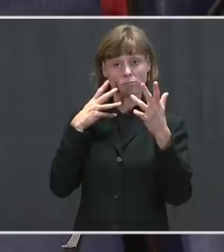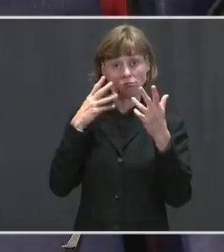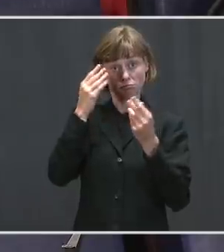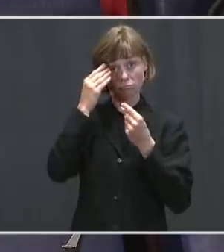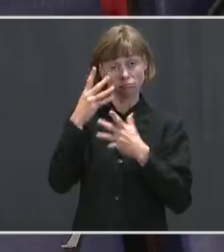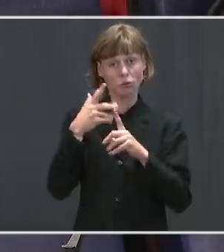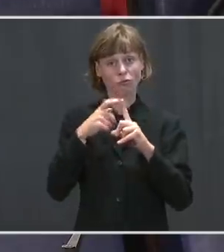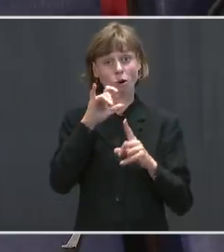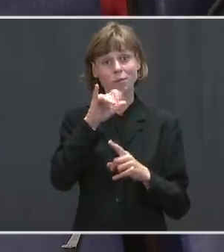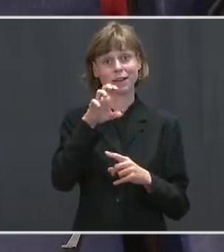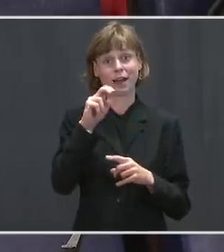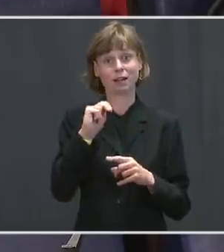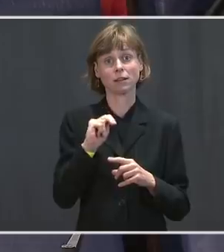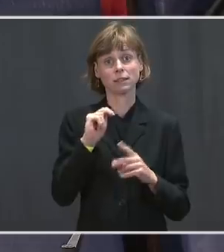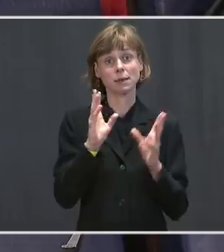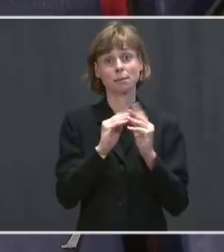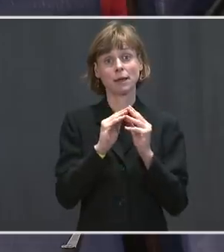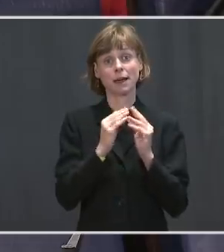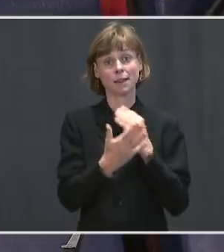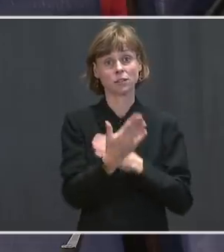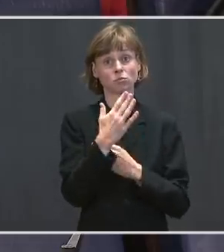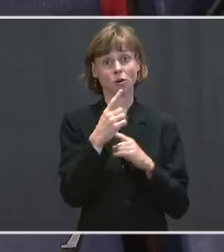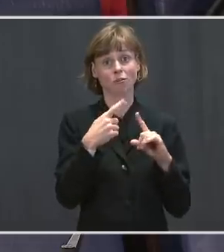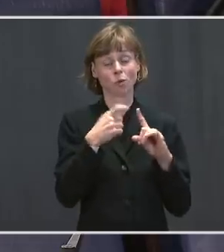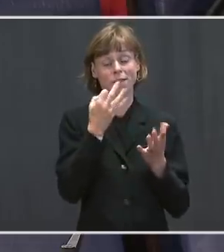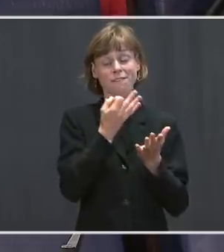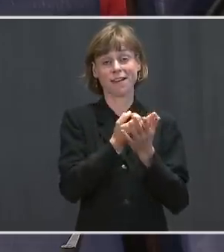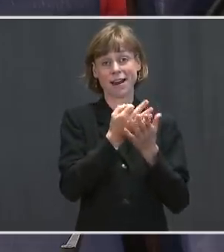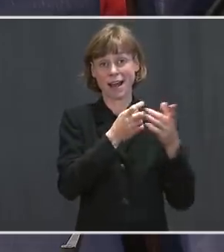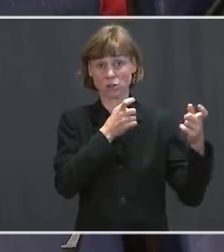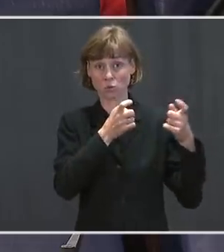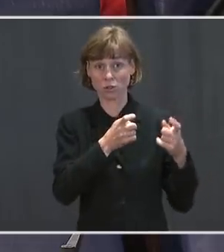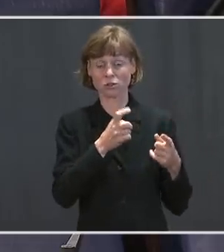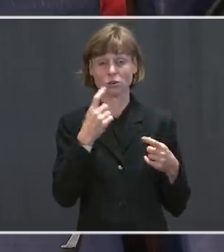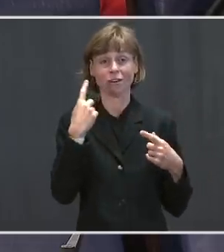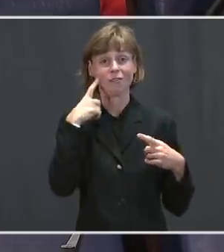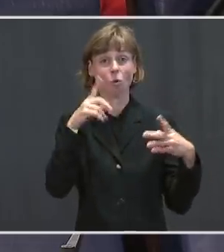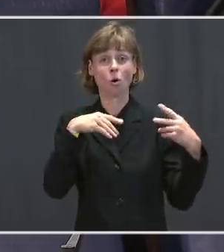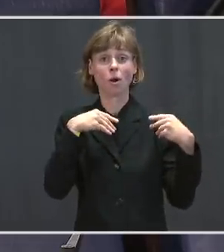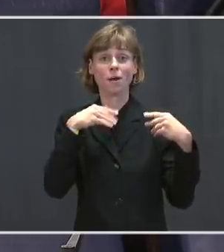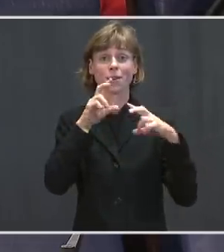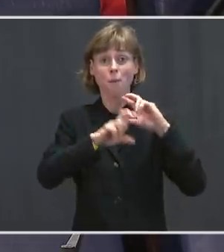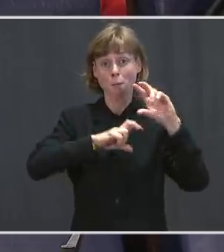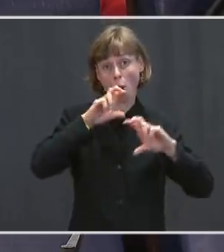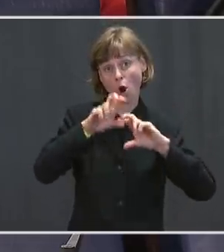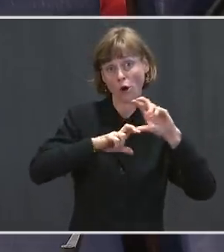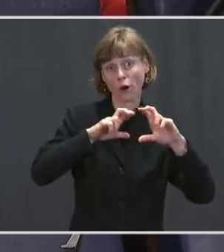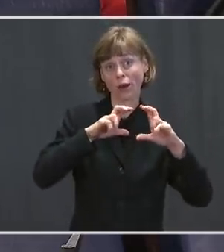with financial regulators over market volatility, like GameStop, and is he expecting her